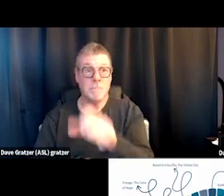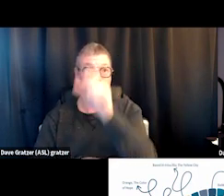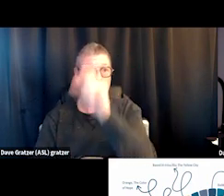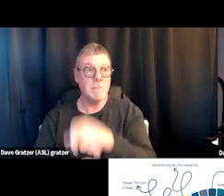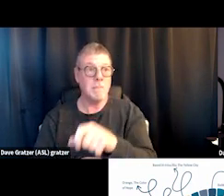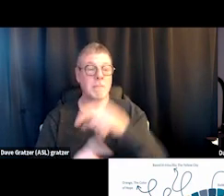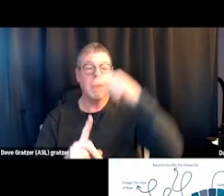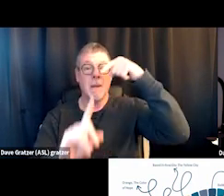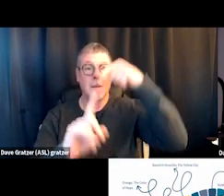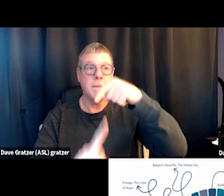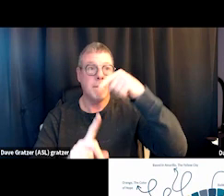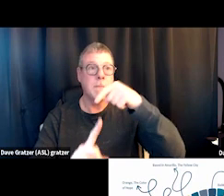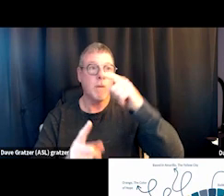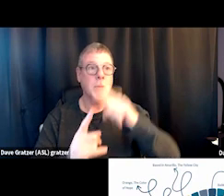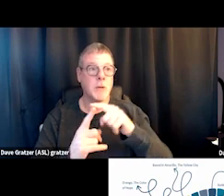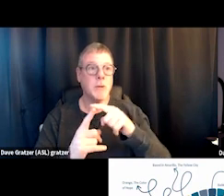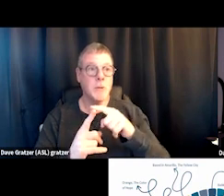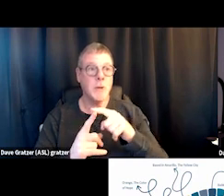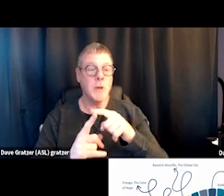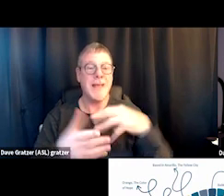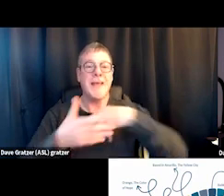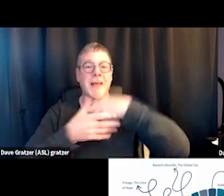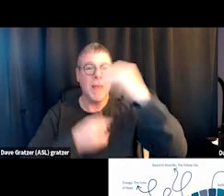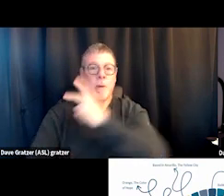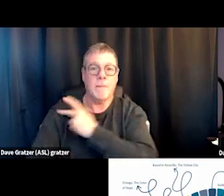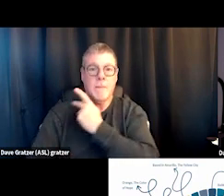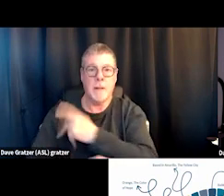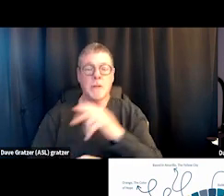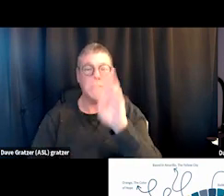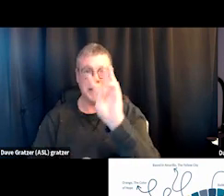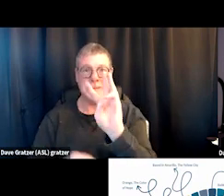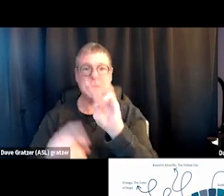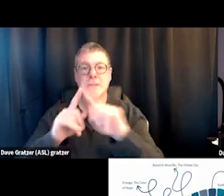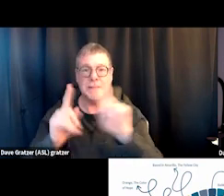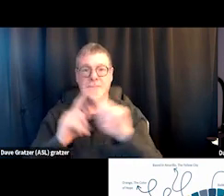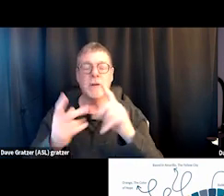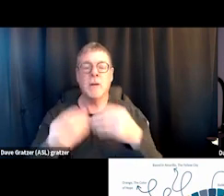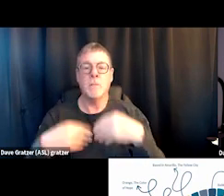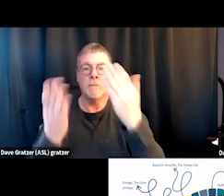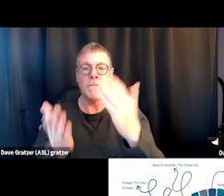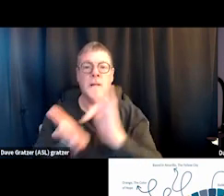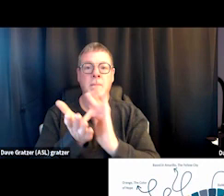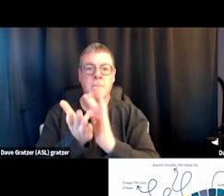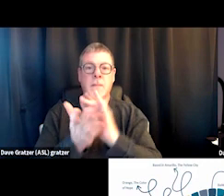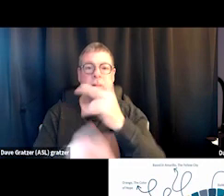to the sixth outpatient clinics that we have that provide medical care and behavioral health.